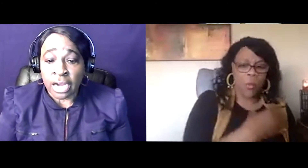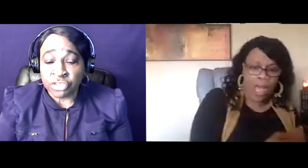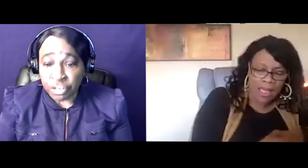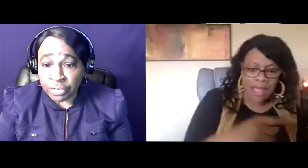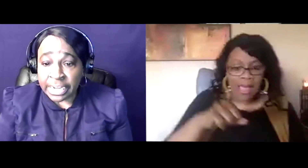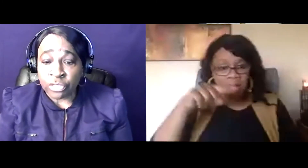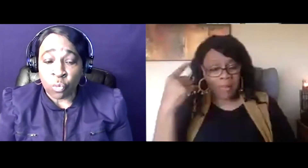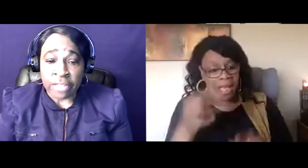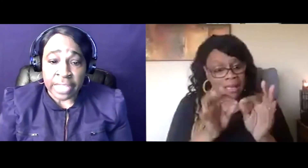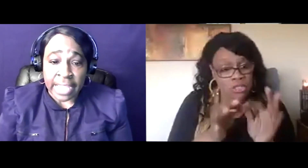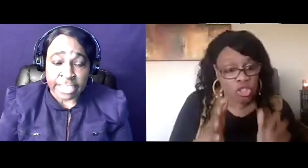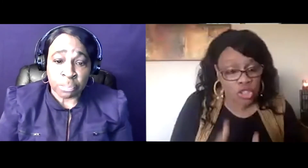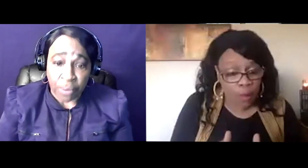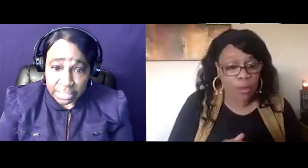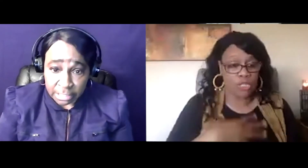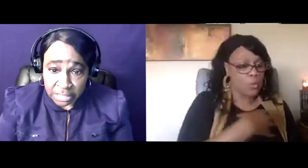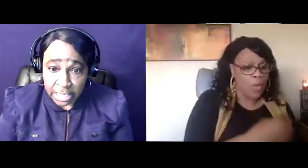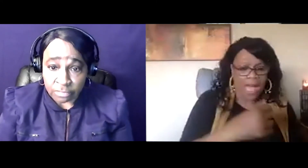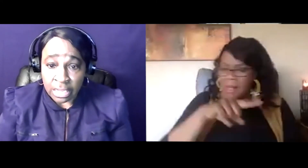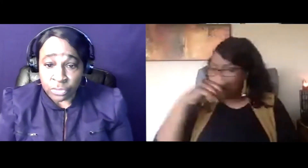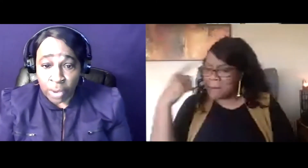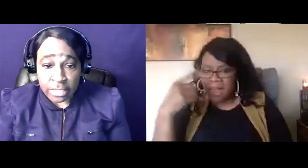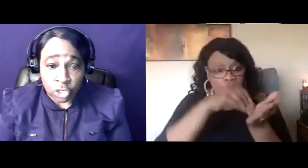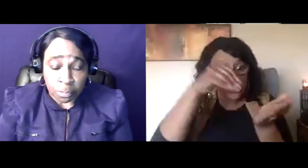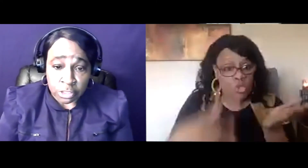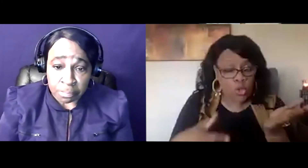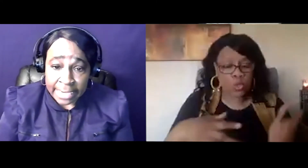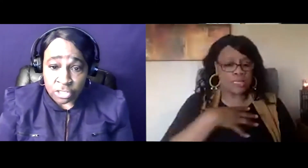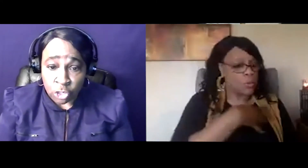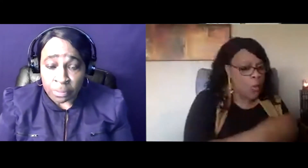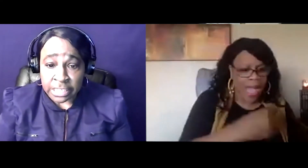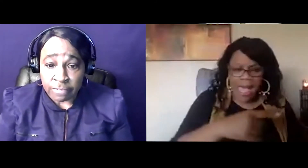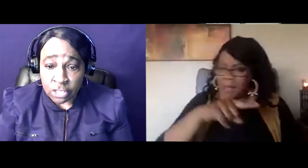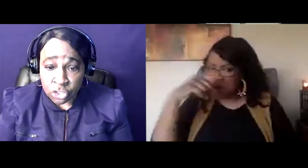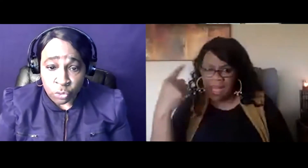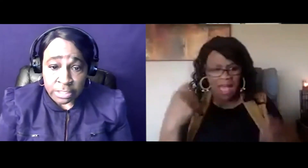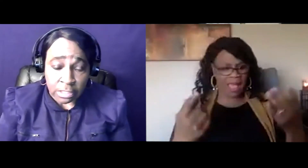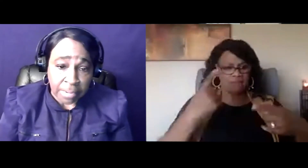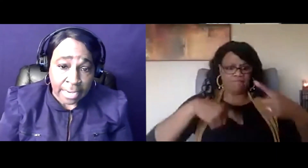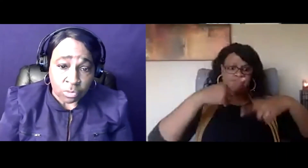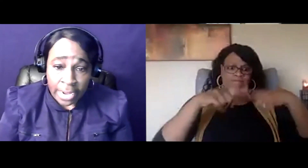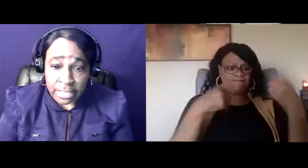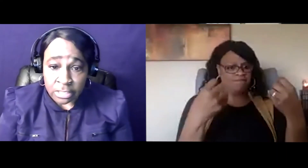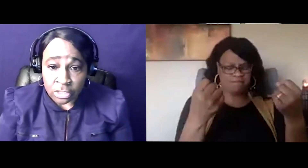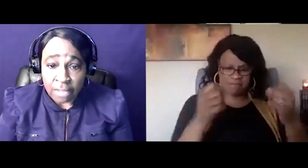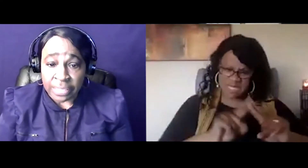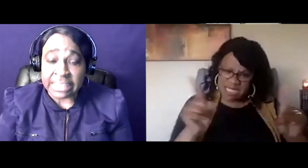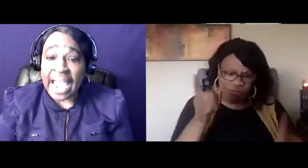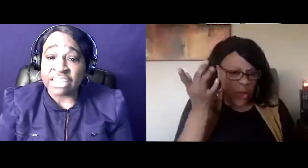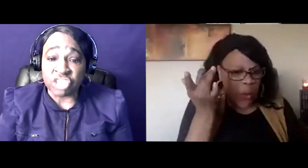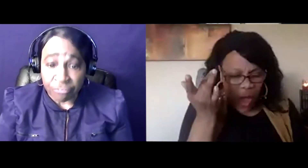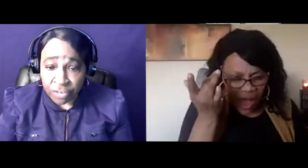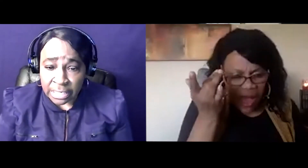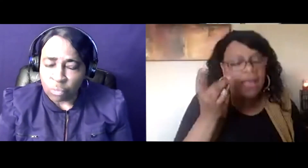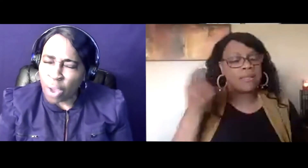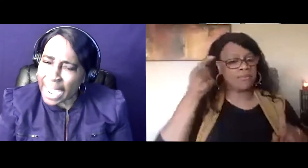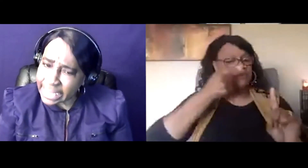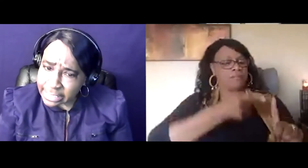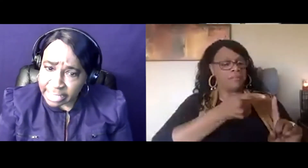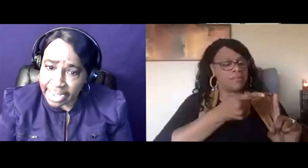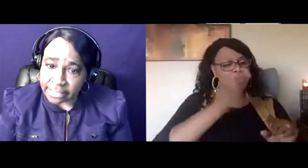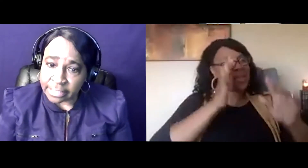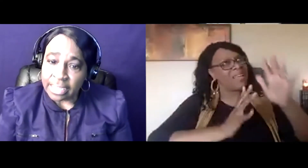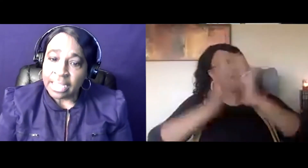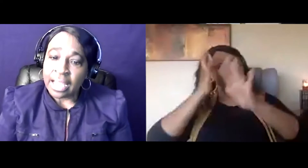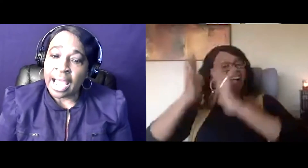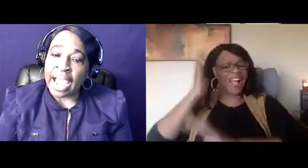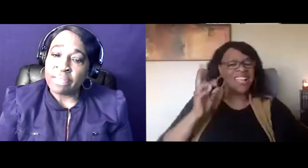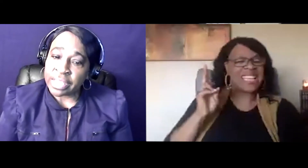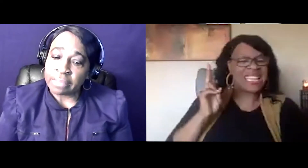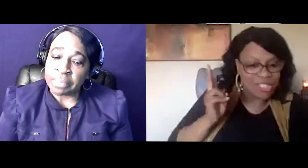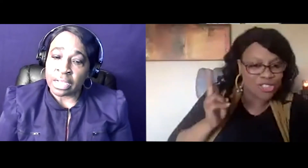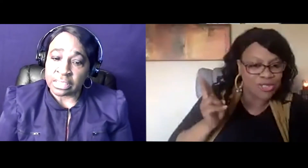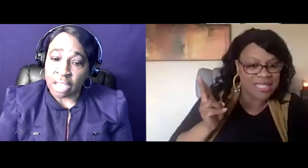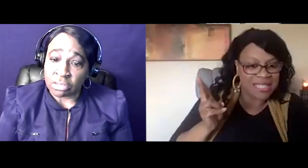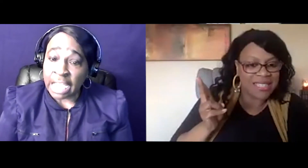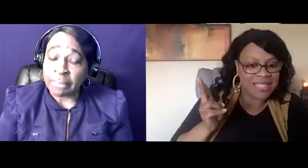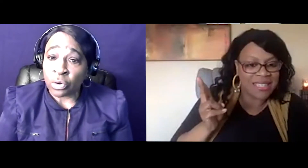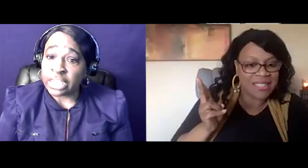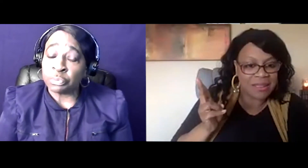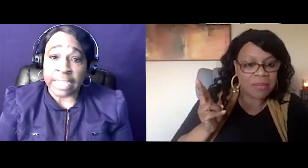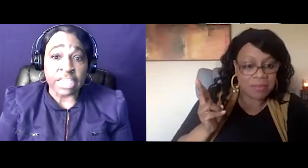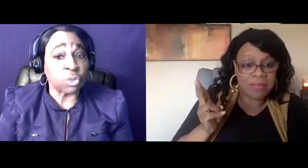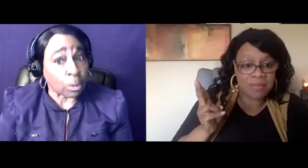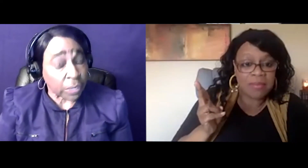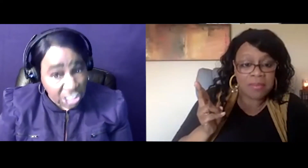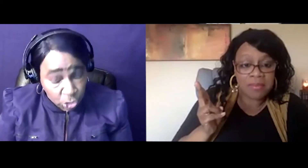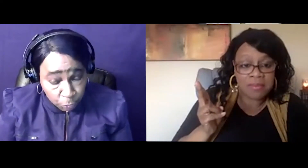are different in the way they express themselves. The white interpreters, Black interpreters, even the students, the Black and white, they sign differently. Why is that? I think, because a long time ago, it just related to our history.